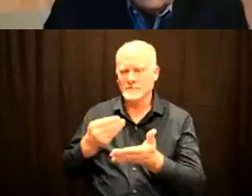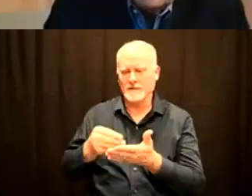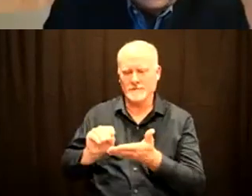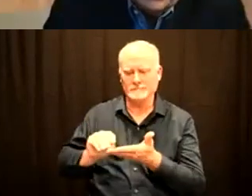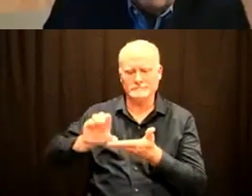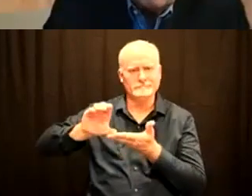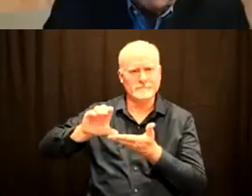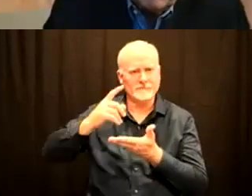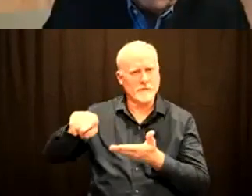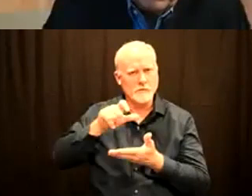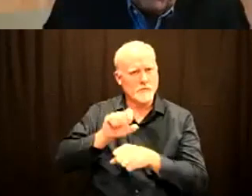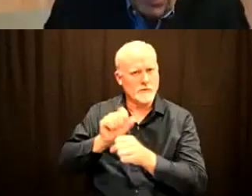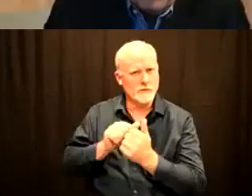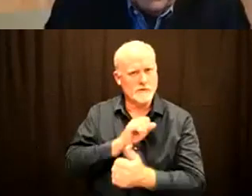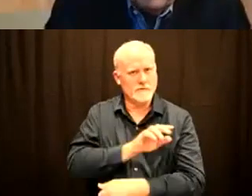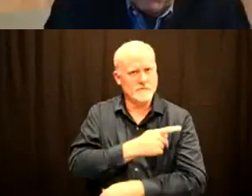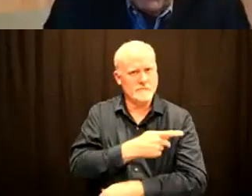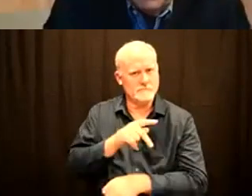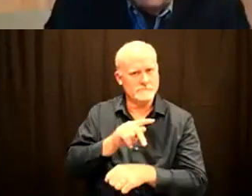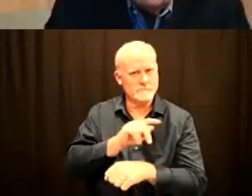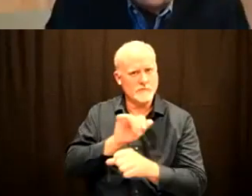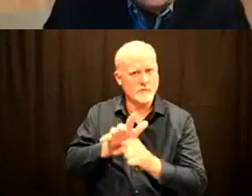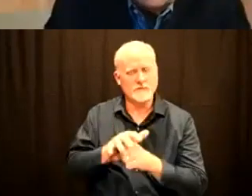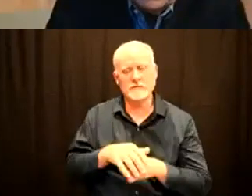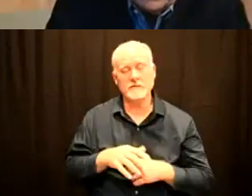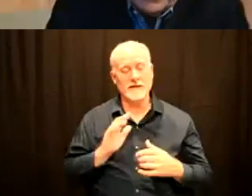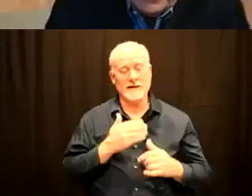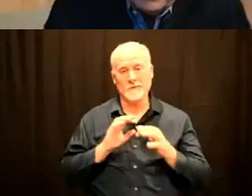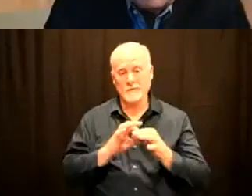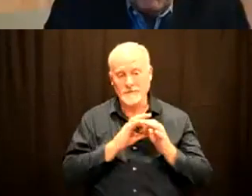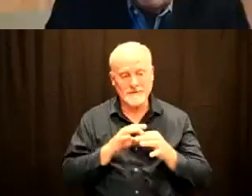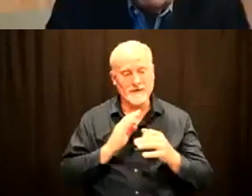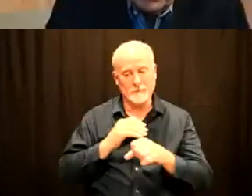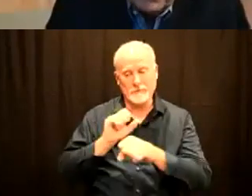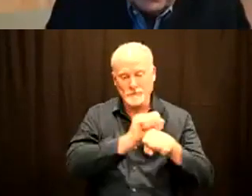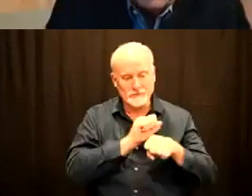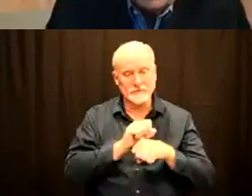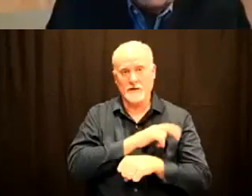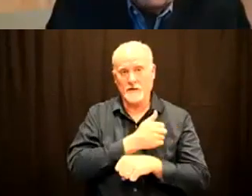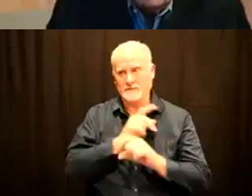the level of cooperation coordination and and uh support among the hospitals has really been